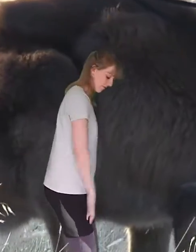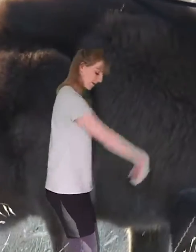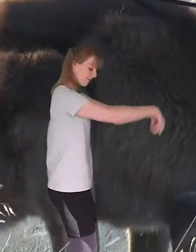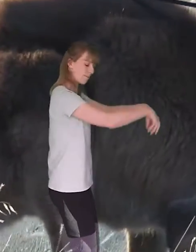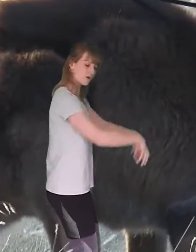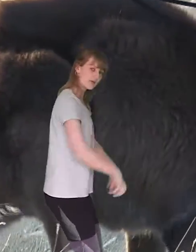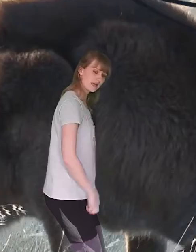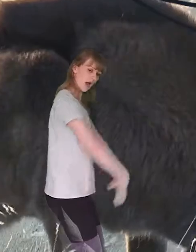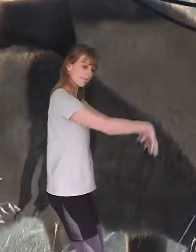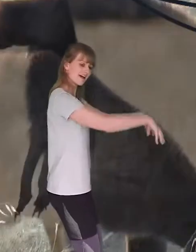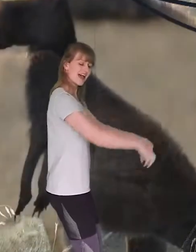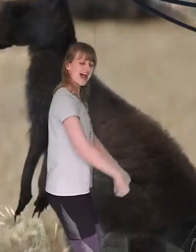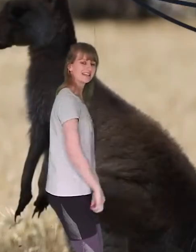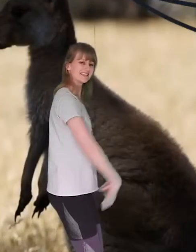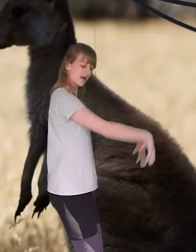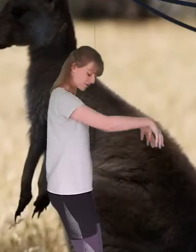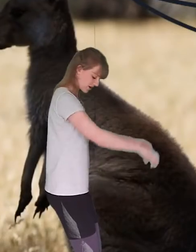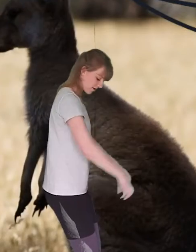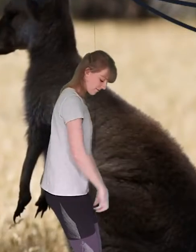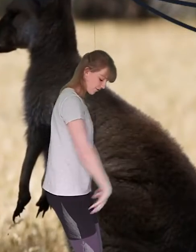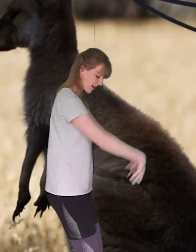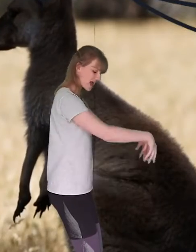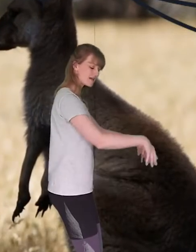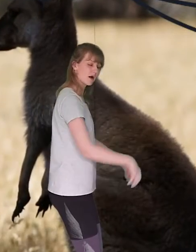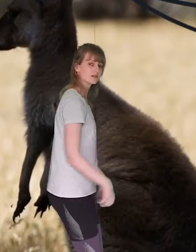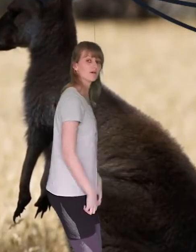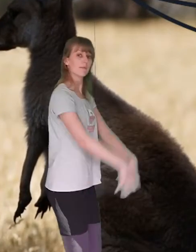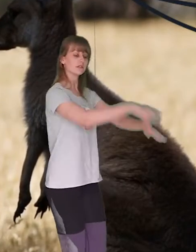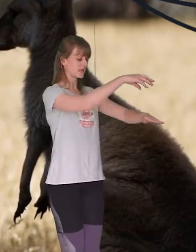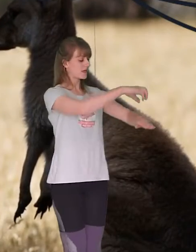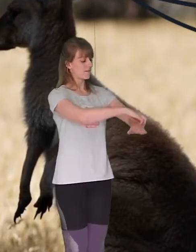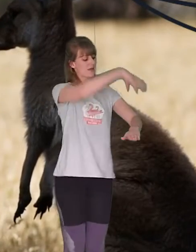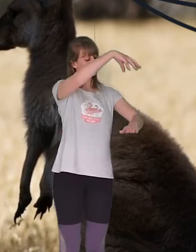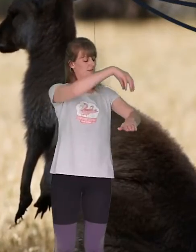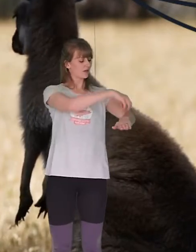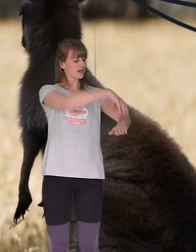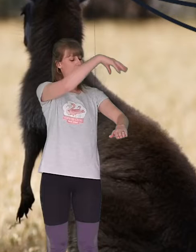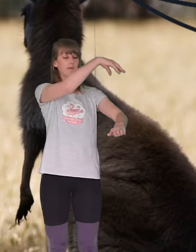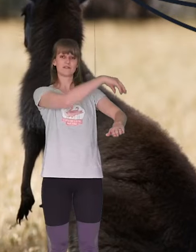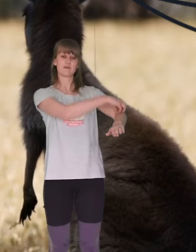boinging up and down from any part of our body, maybe someone can help us feel